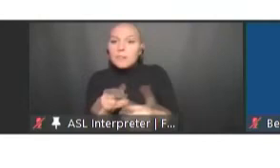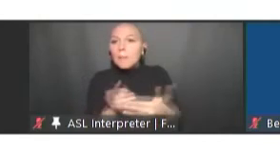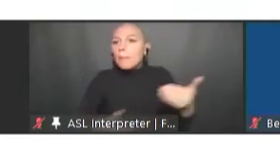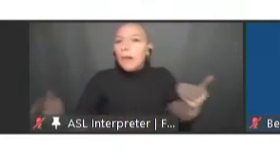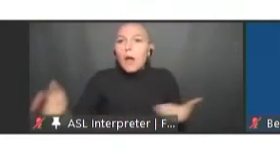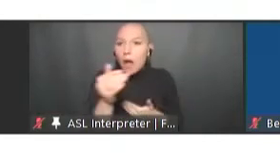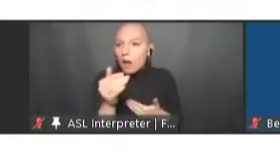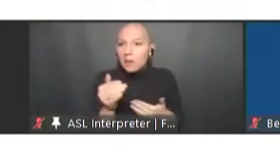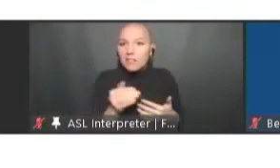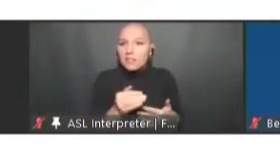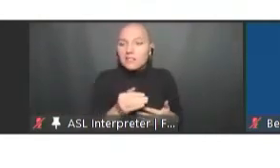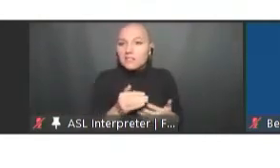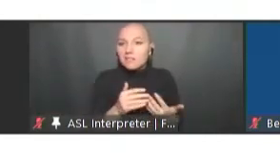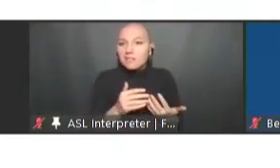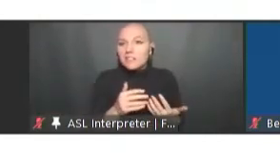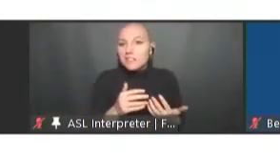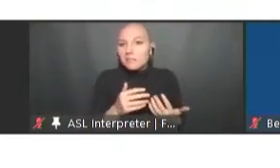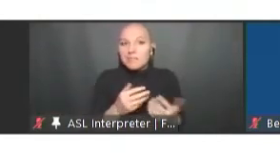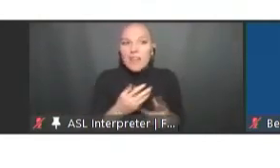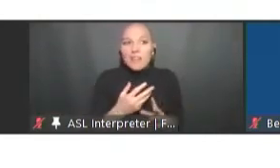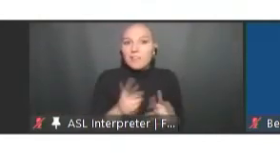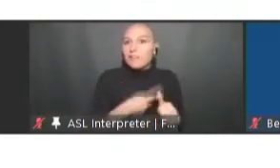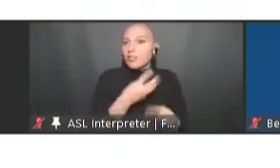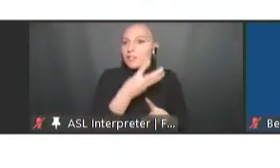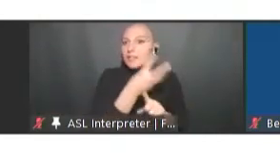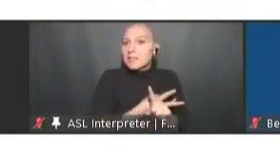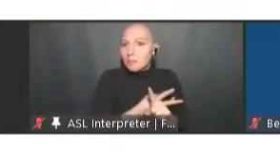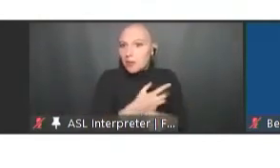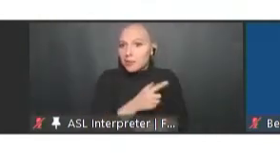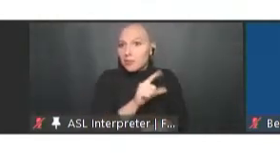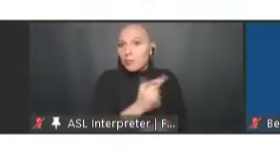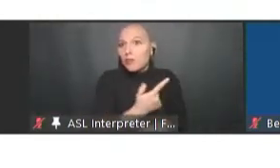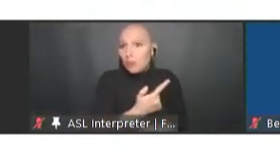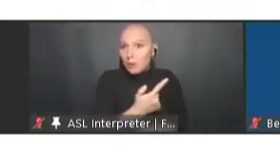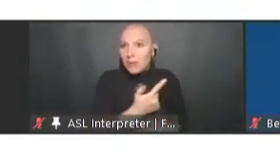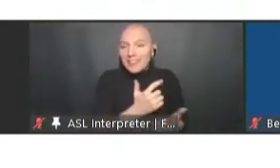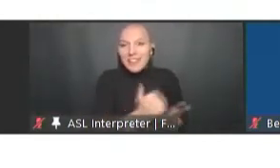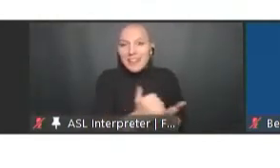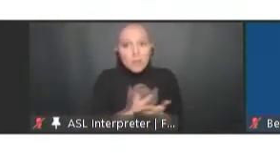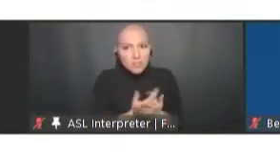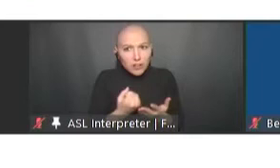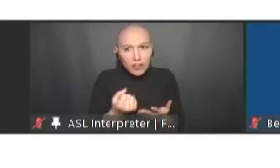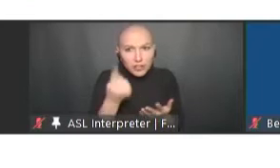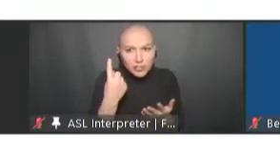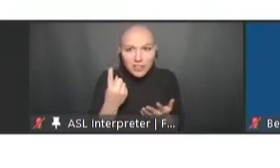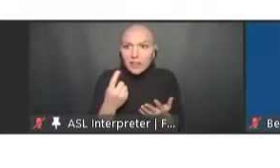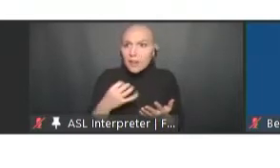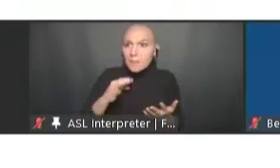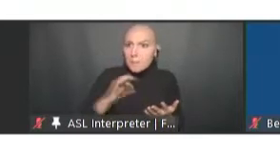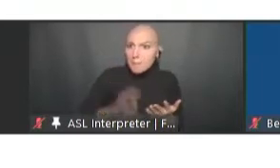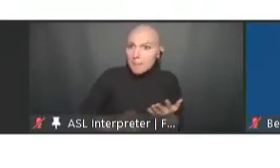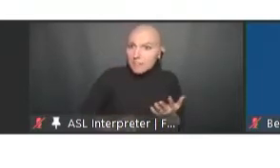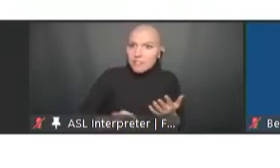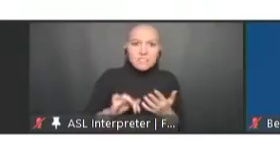of 2021 to help us understand the durability of the benefits over time, whether we continue